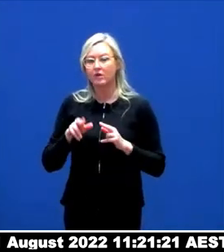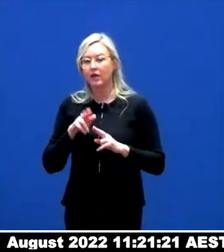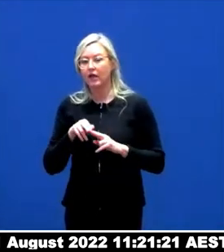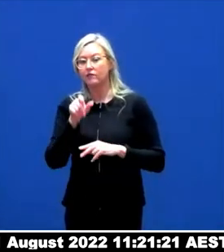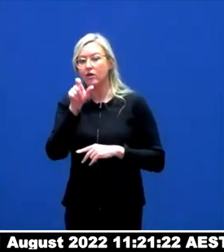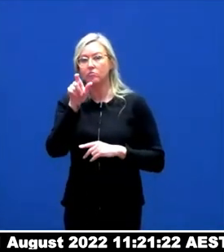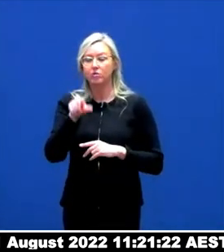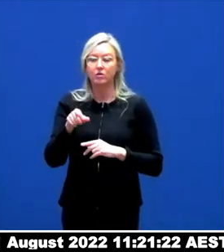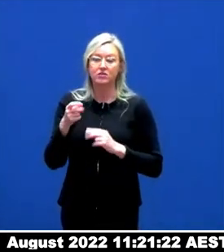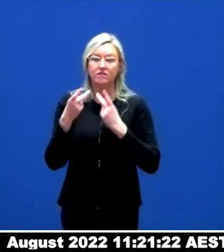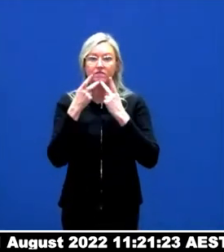counsellor or something like that.